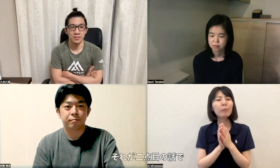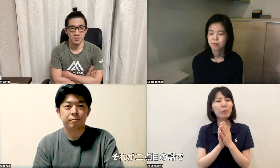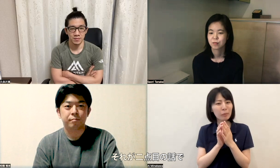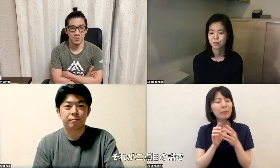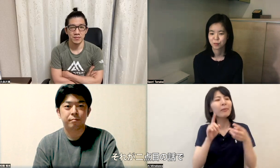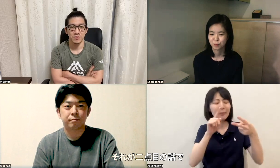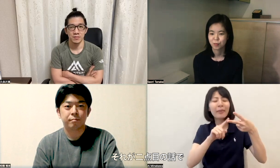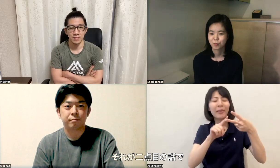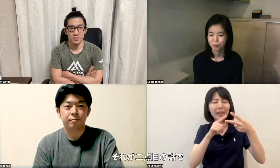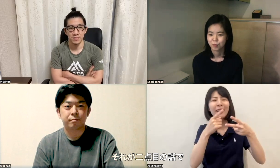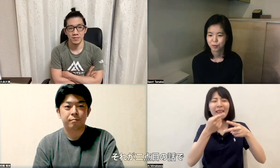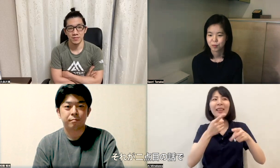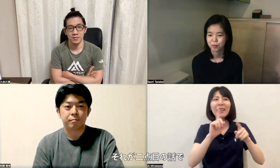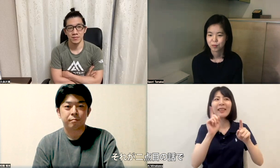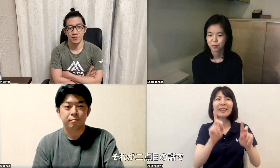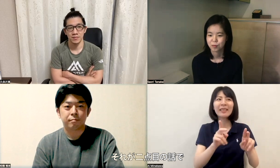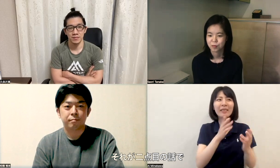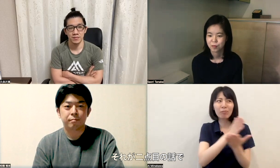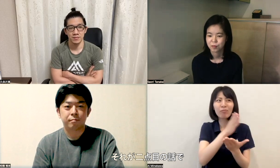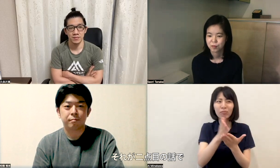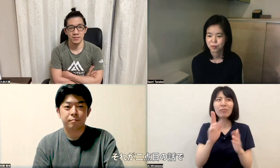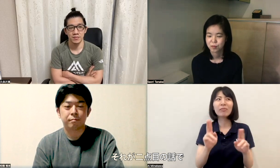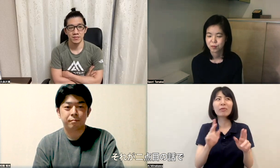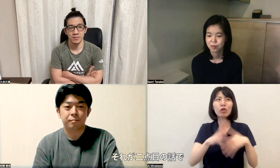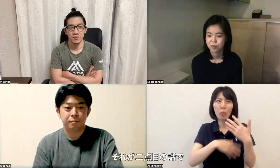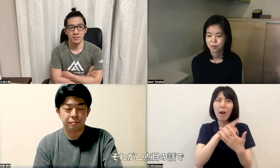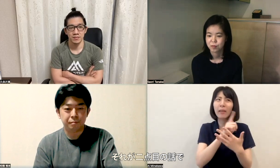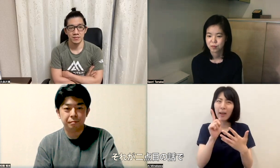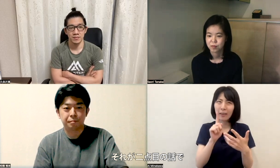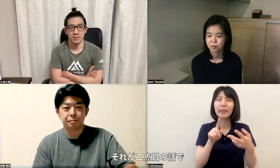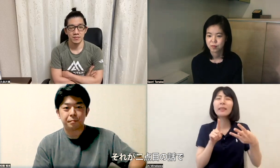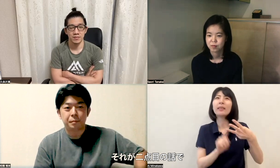That was about the second point.